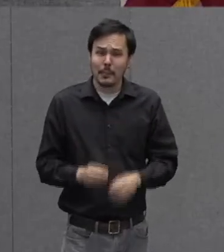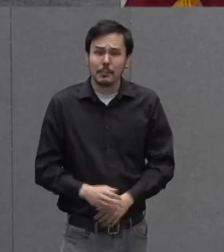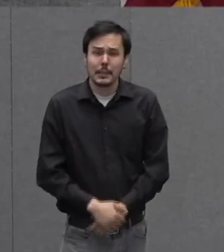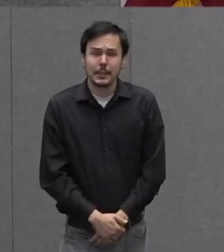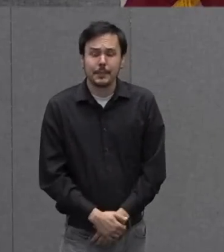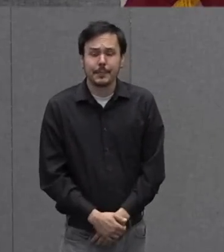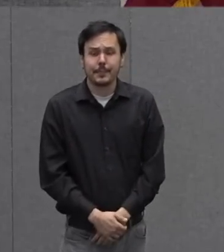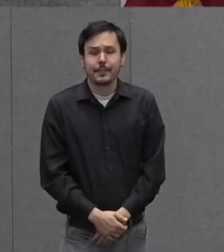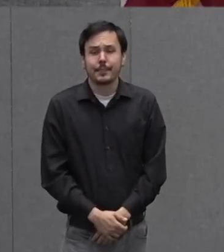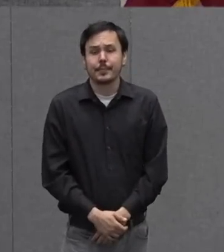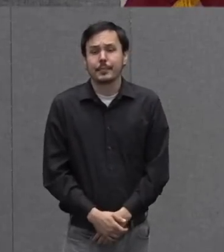And then I'm going to label it